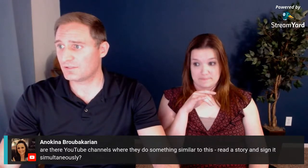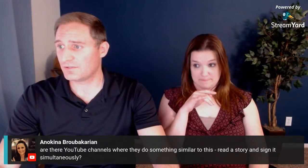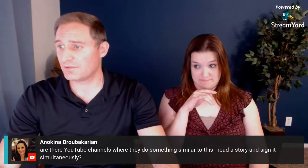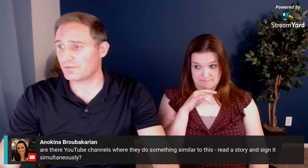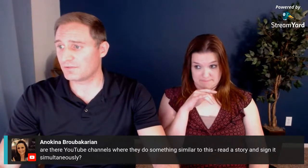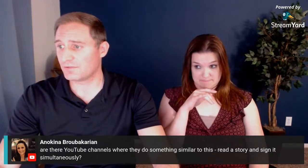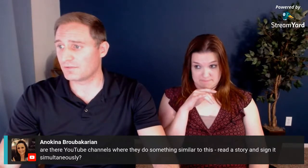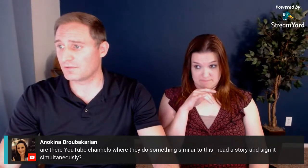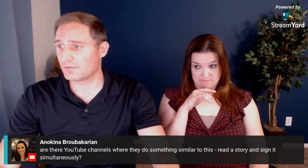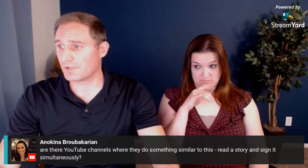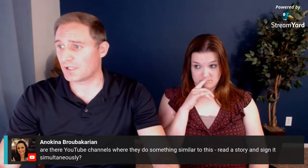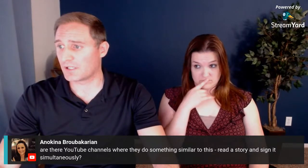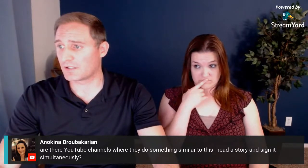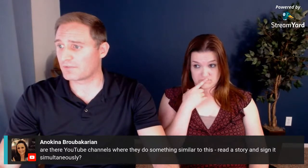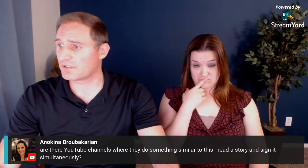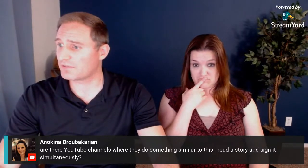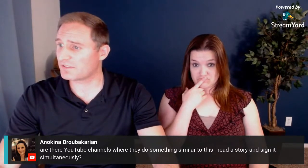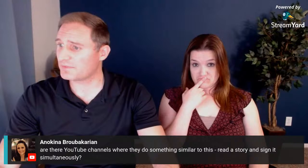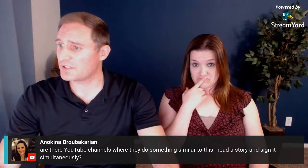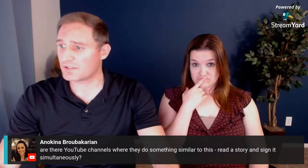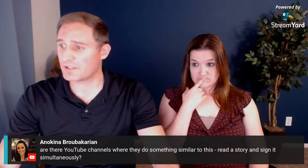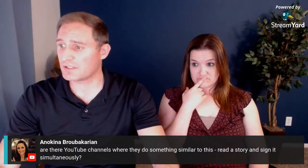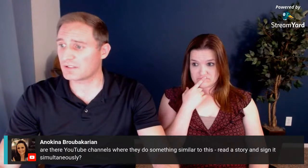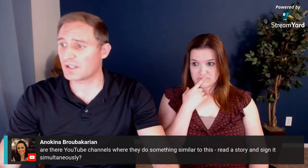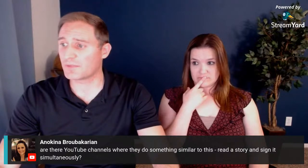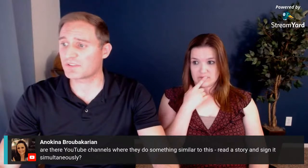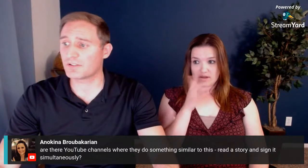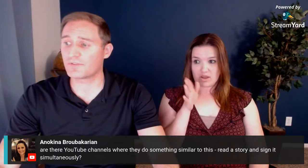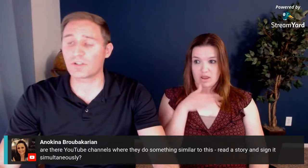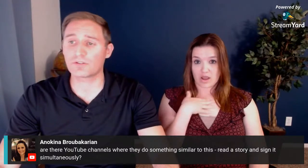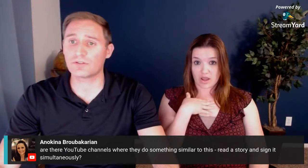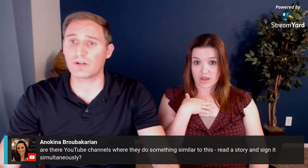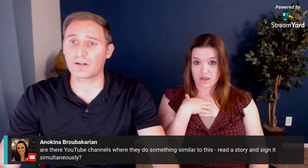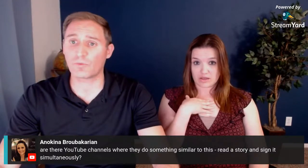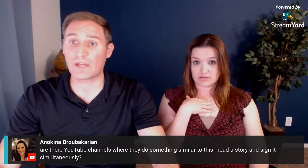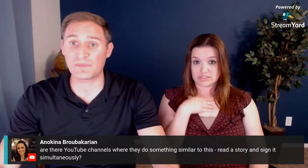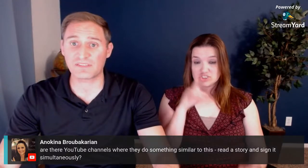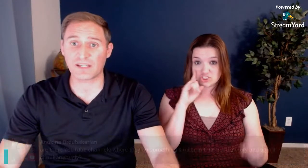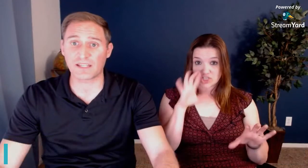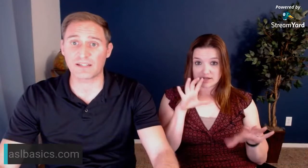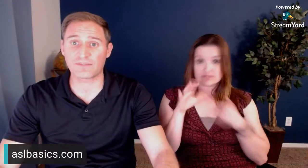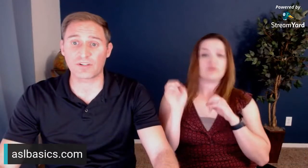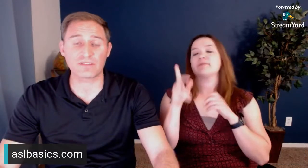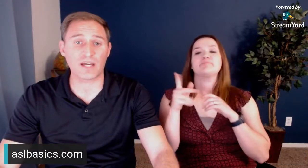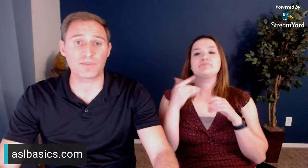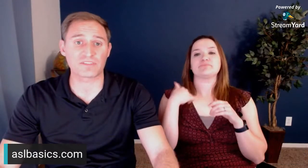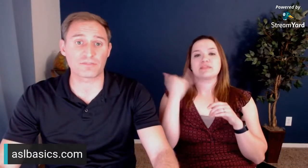to our resources page no i didn't um so if you go to our website at the very top there's a